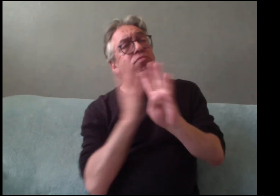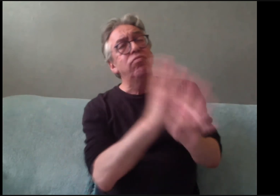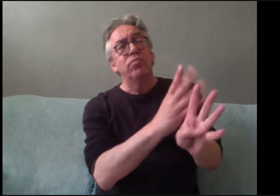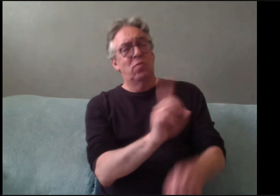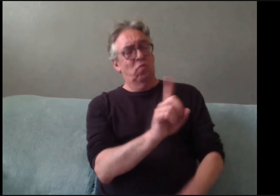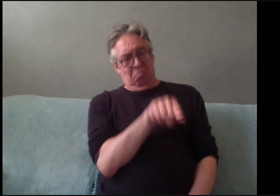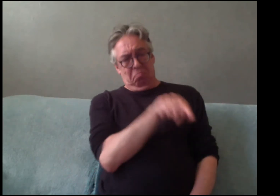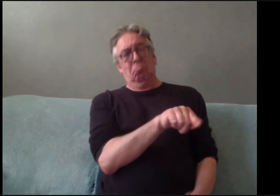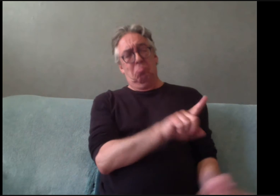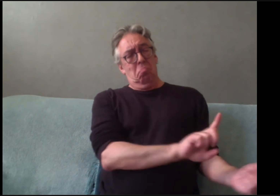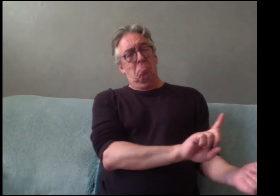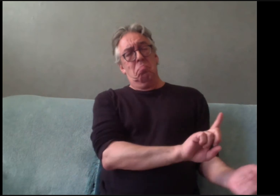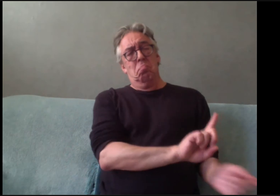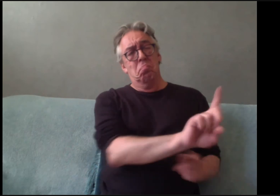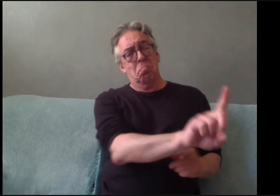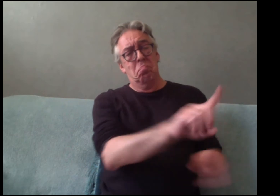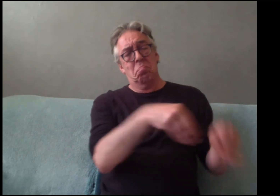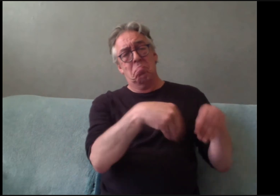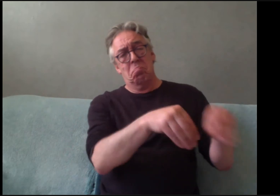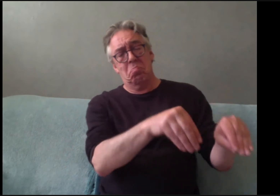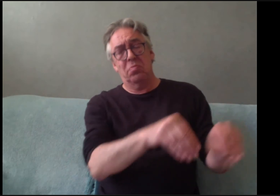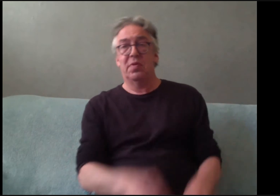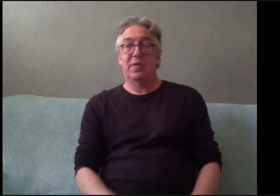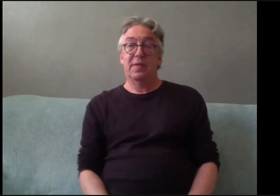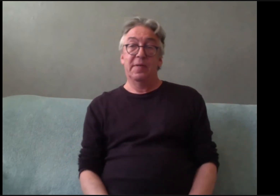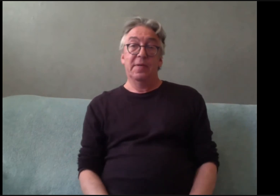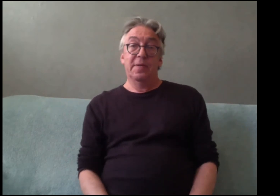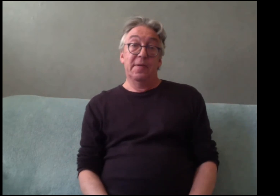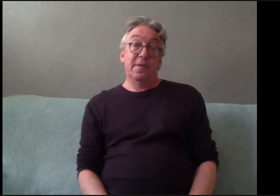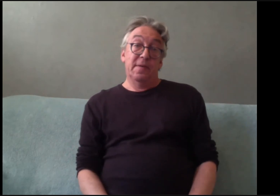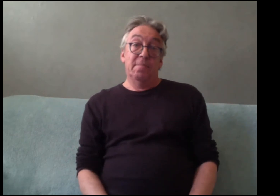special brands or types of foods which can be very challenging